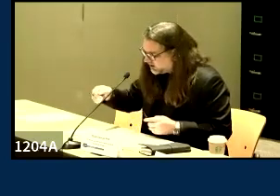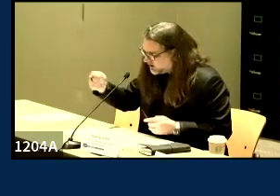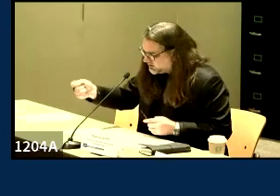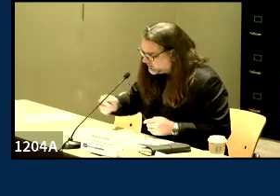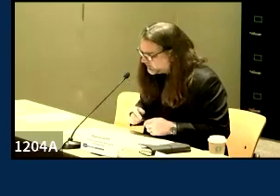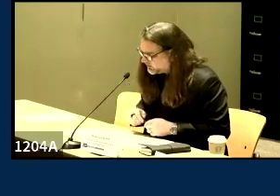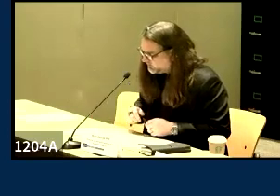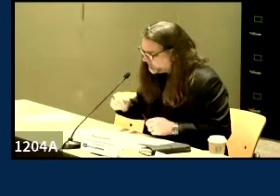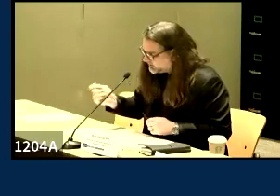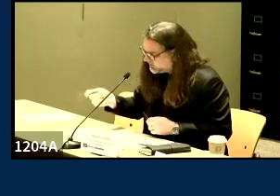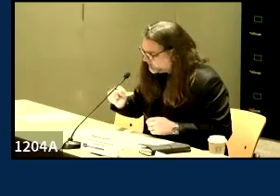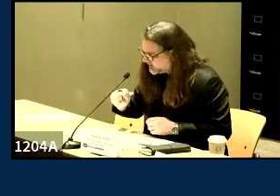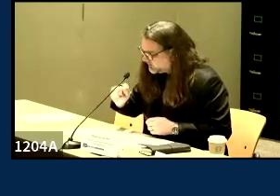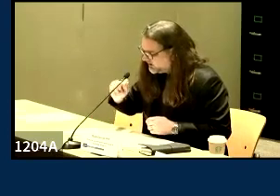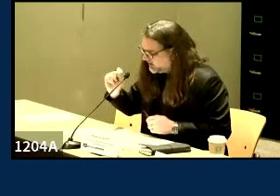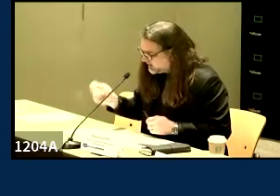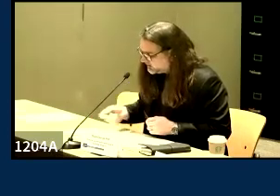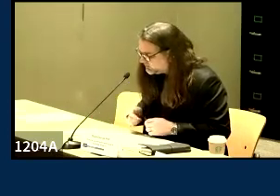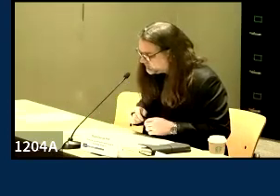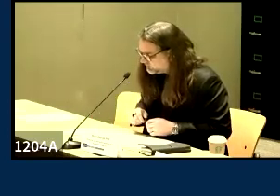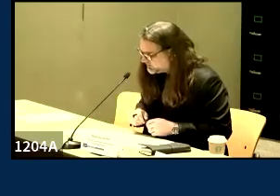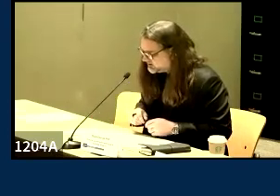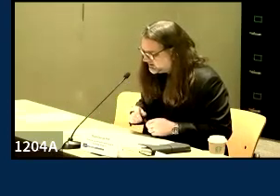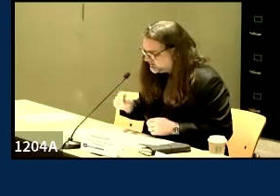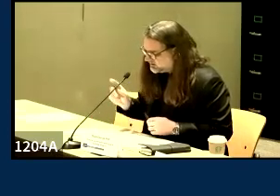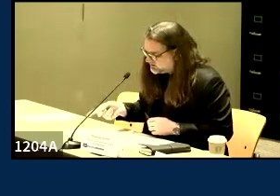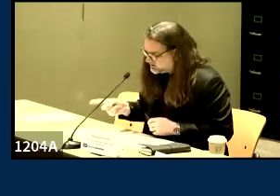Our ongoing work in developing and sharing better analytical tools has given decision